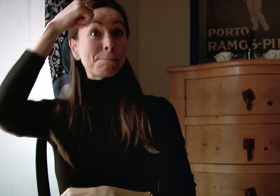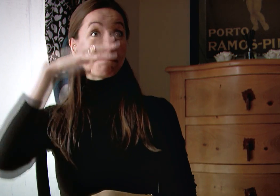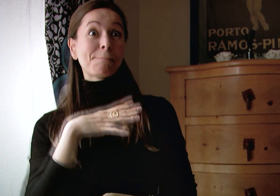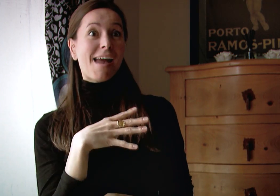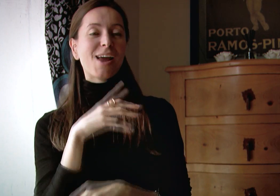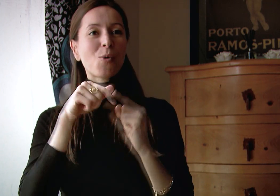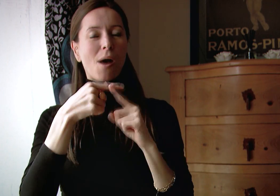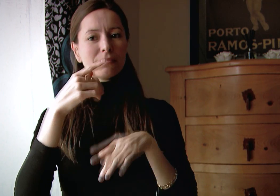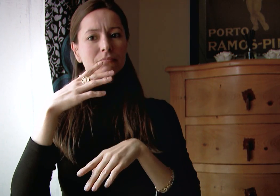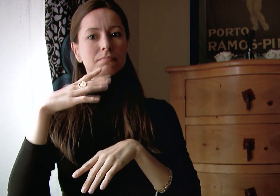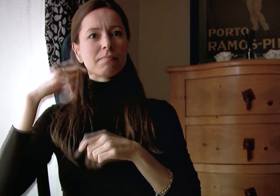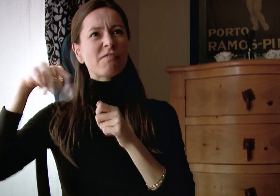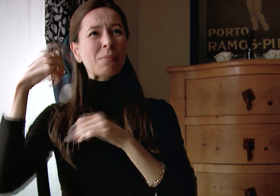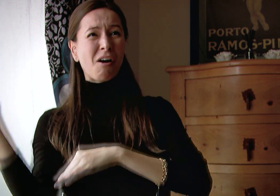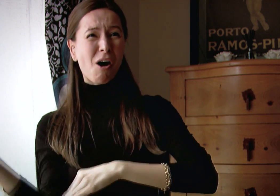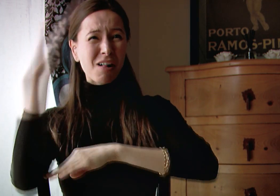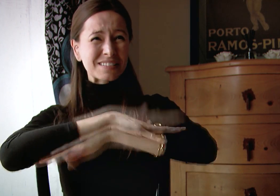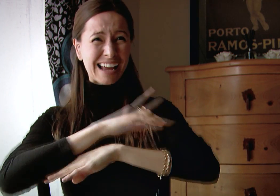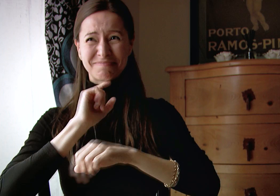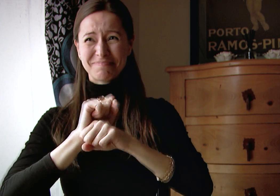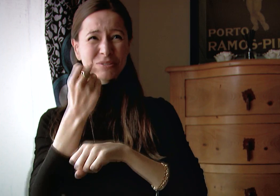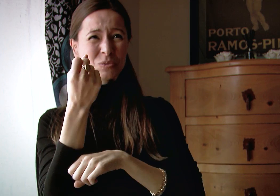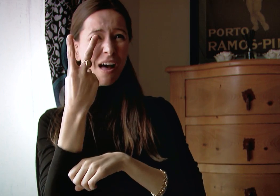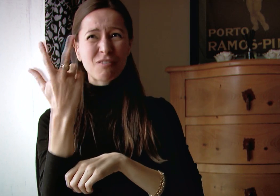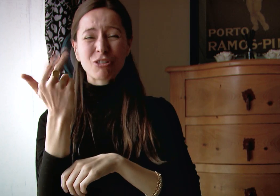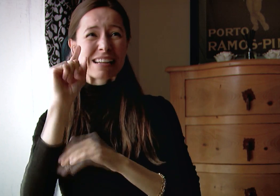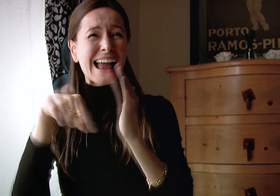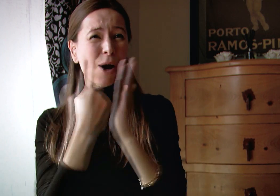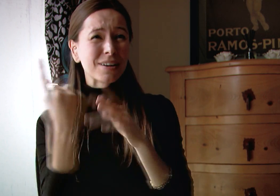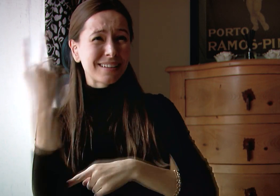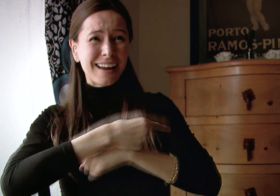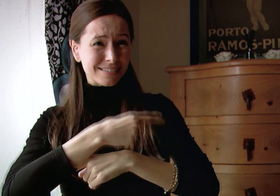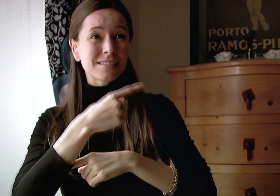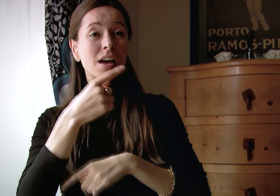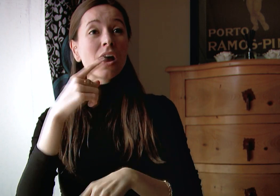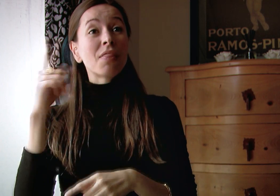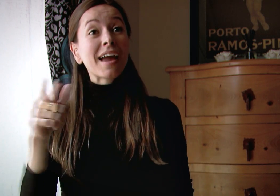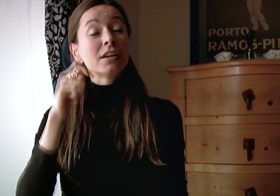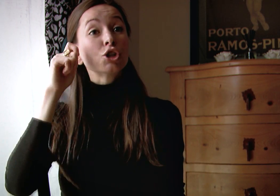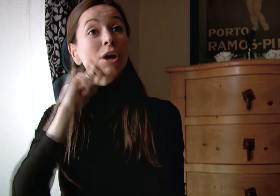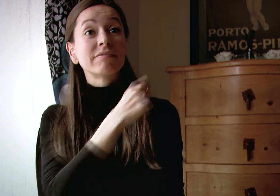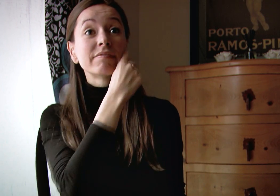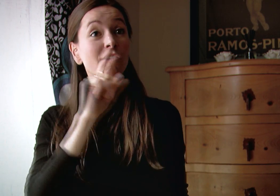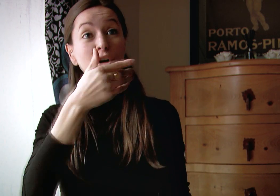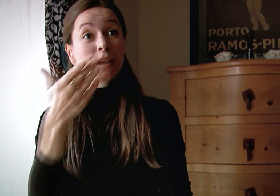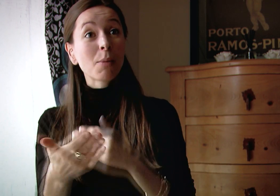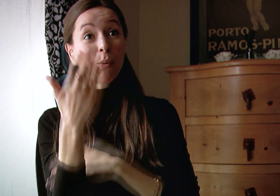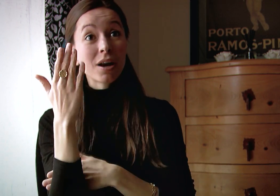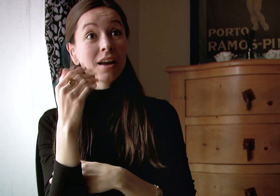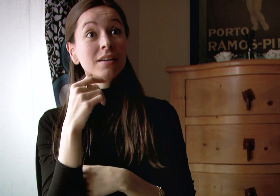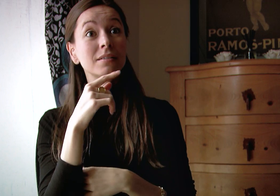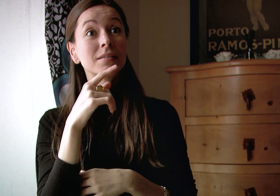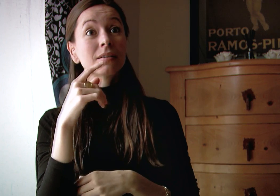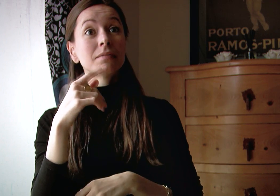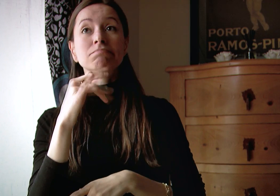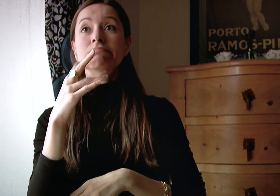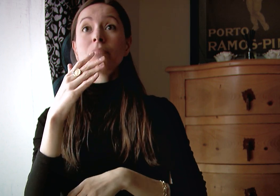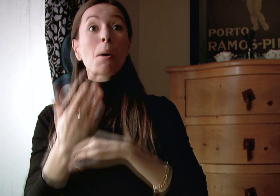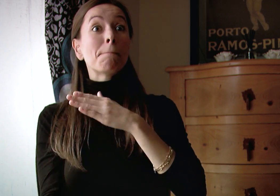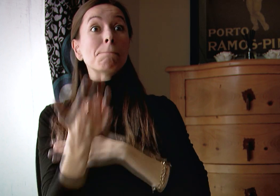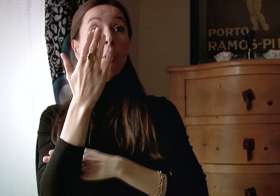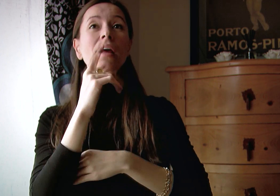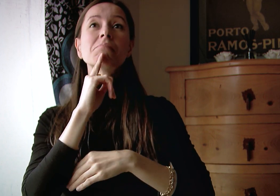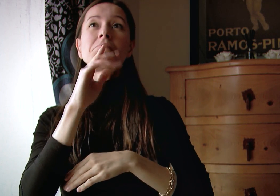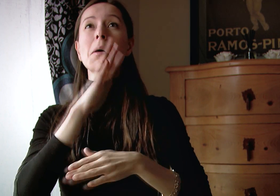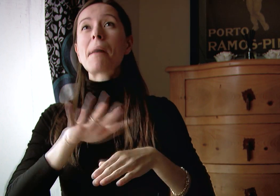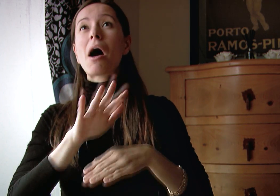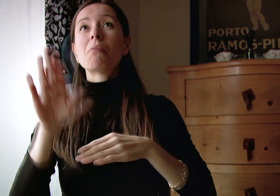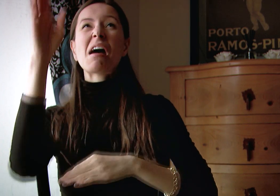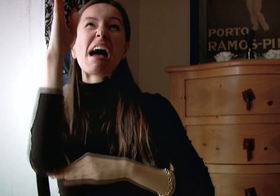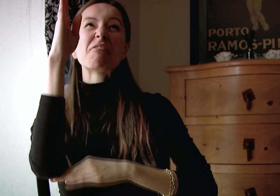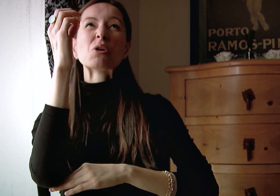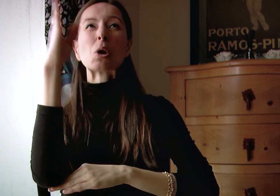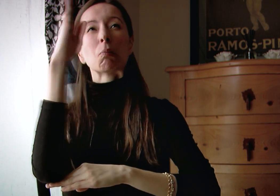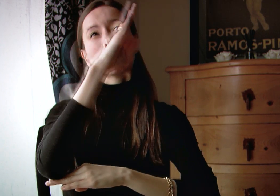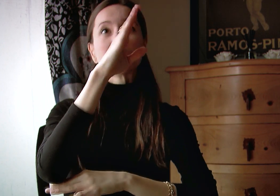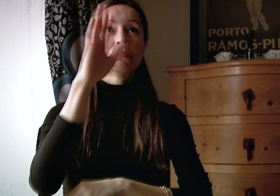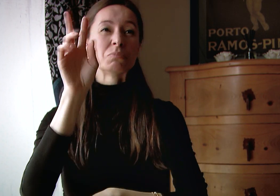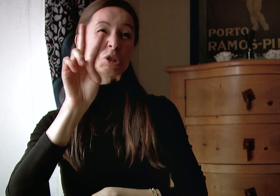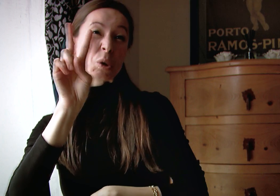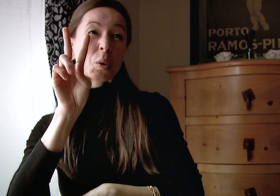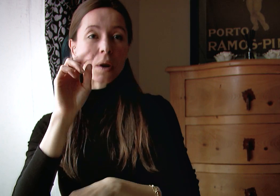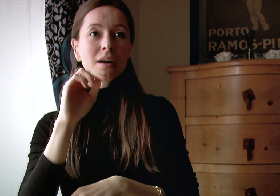Men shave first thing in the morning and after filming for 12, 13 hours a day - by noon, 2 in the afternoon, they will